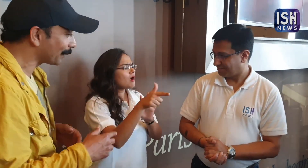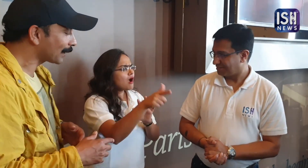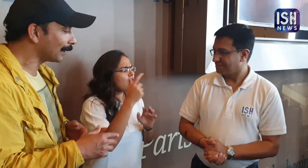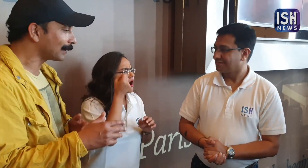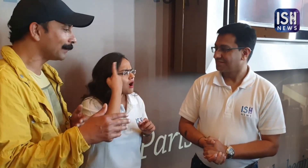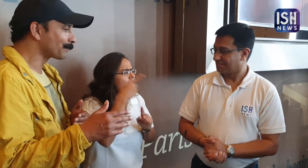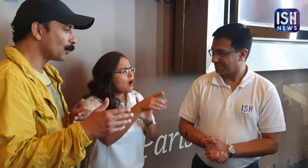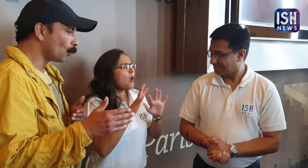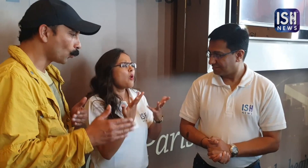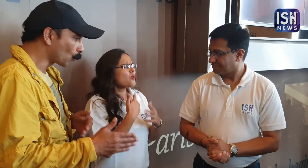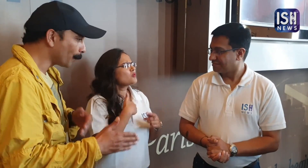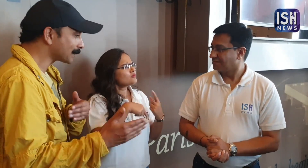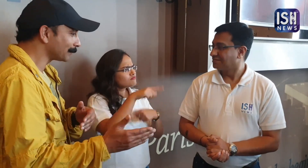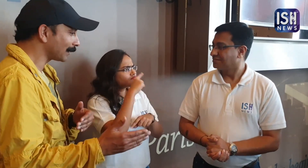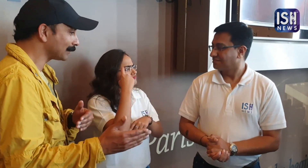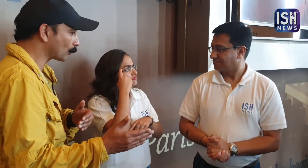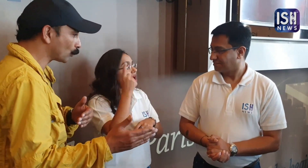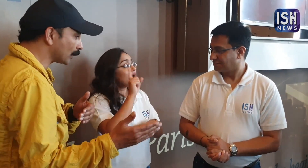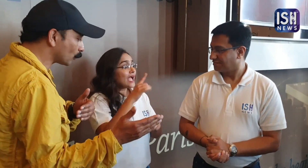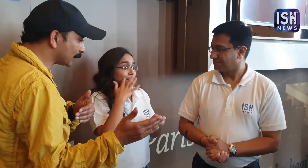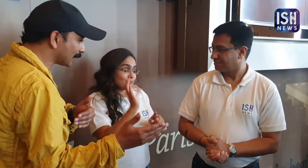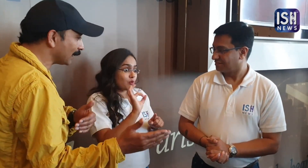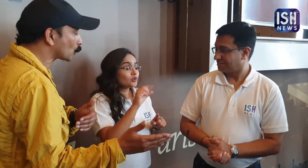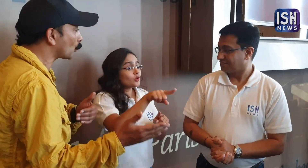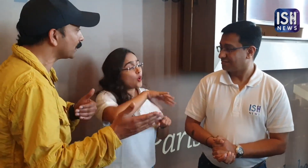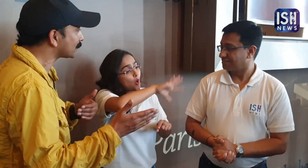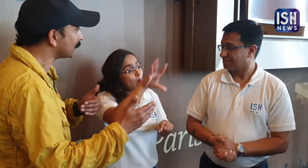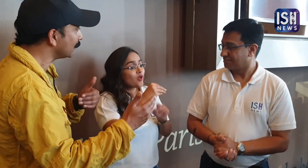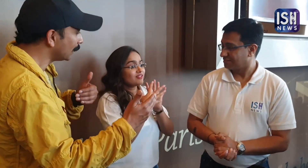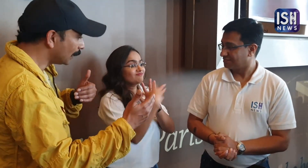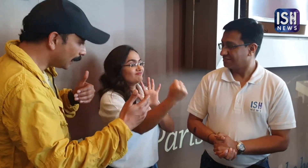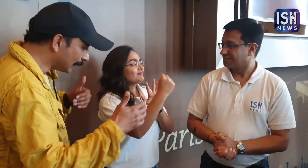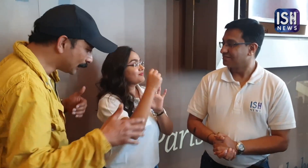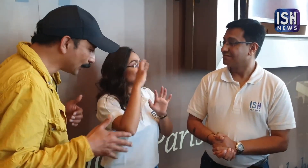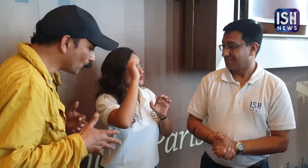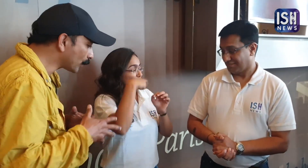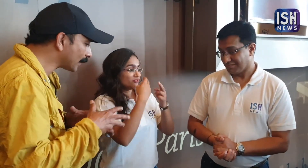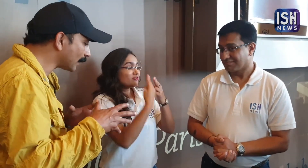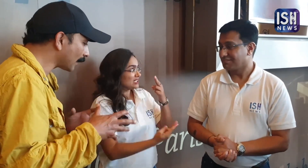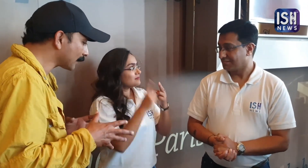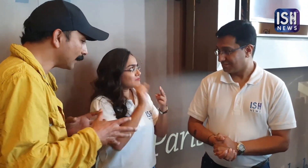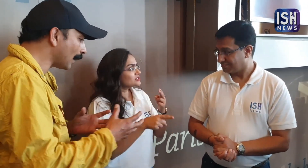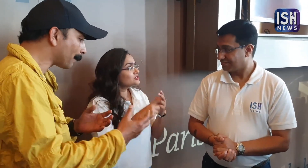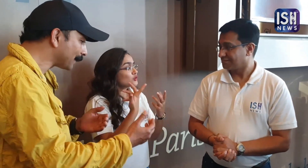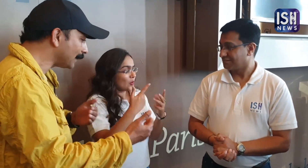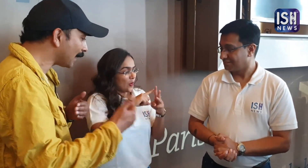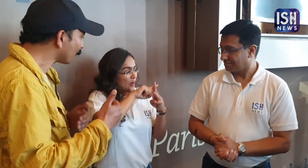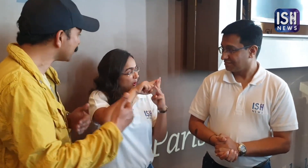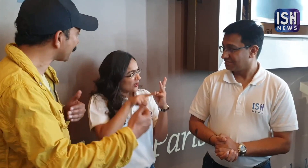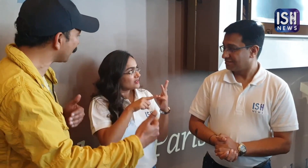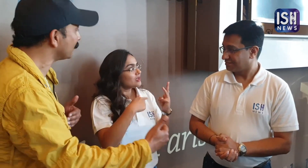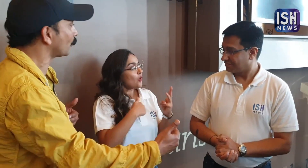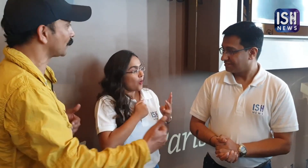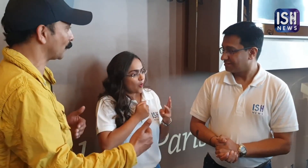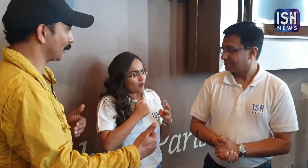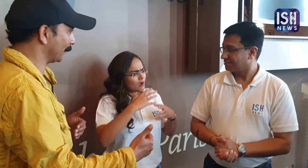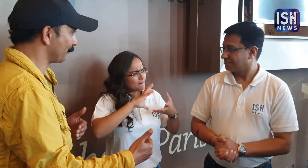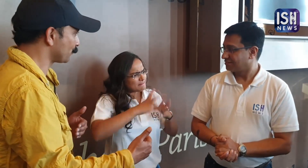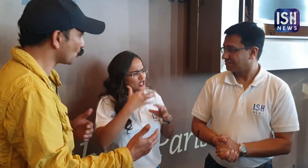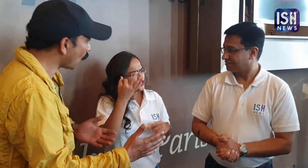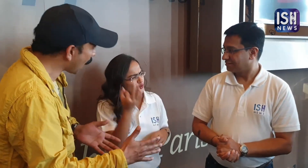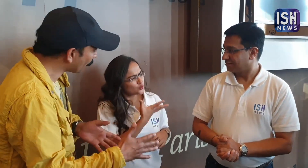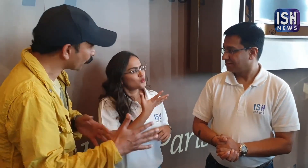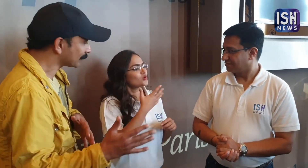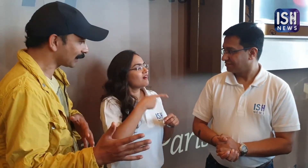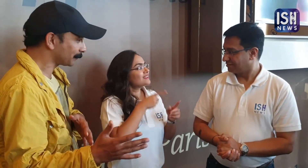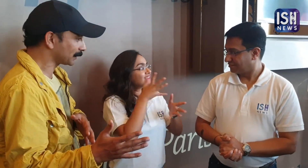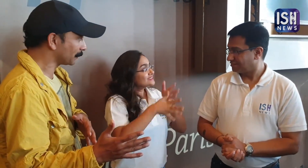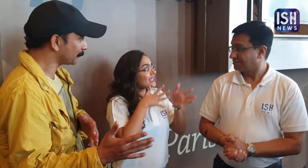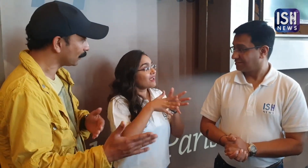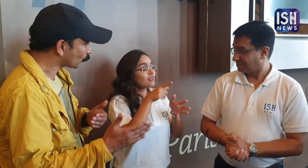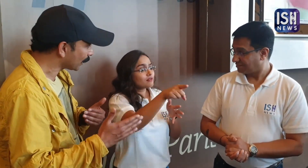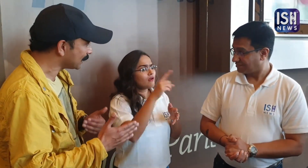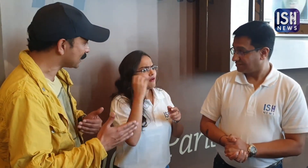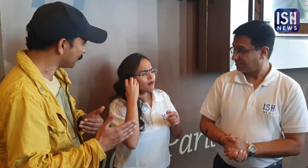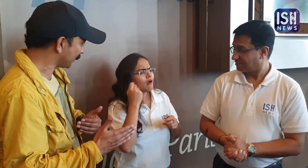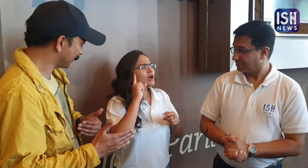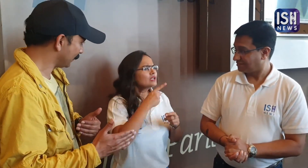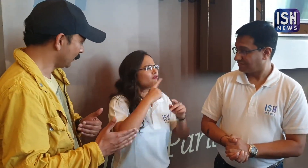It is important that everyone understands. So all the three characters created a new Sign language that everyone would understand.